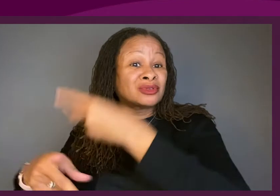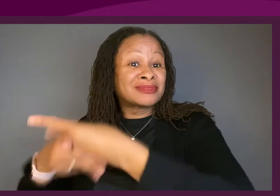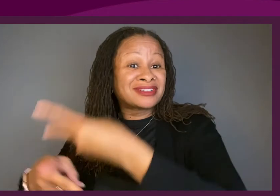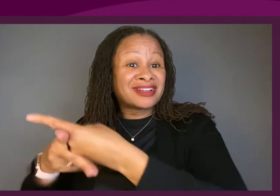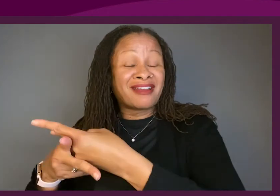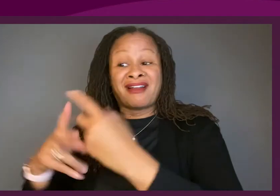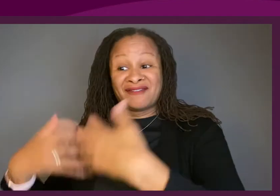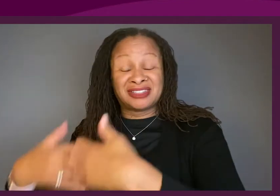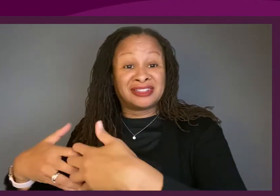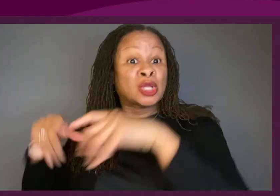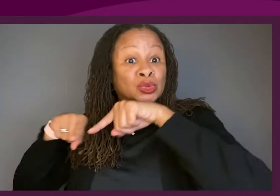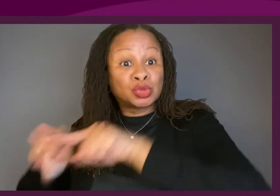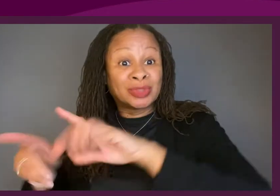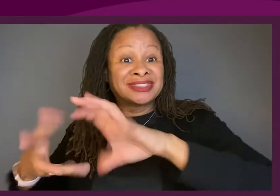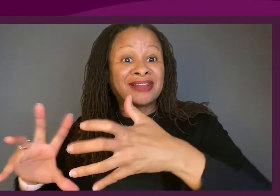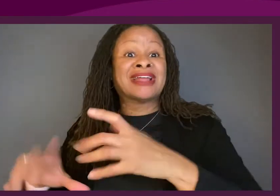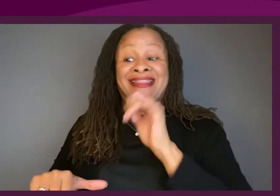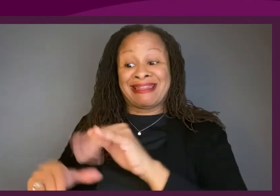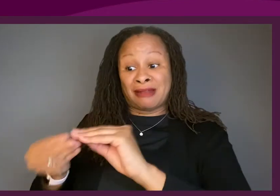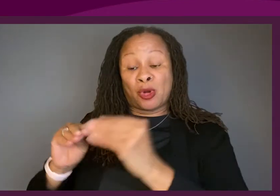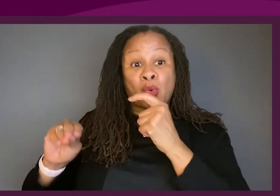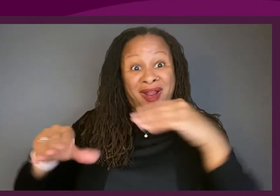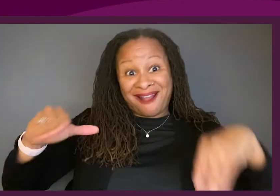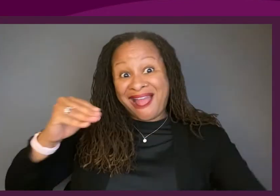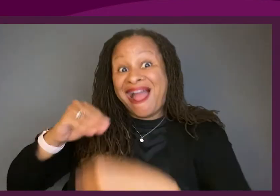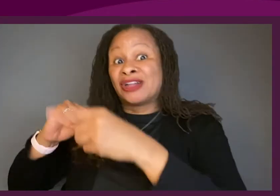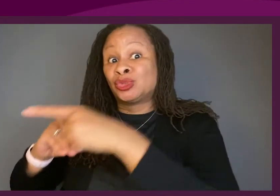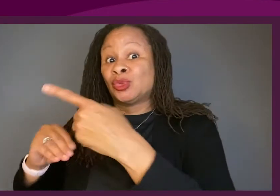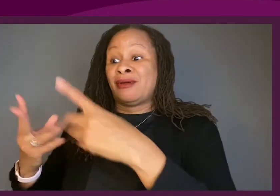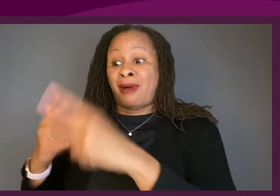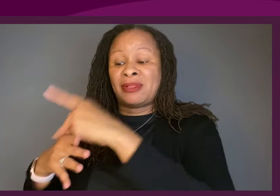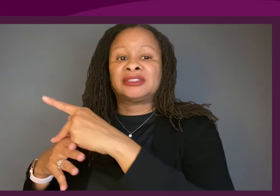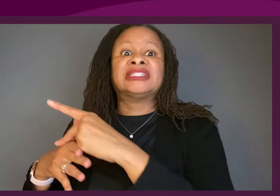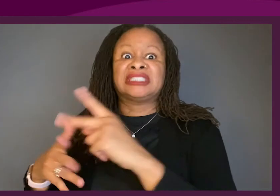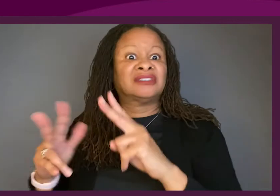care facilities during disasters is actually especially disturbing.